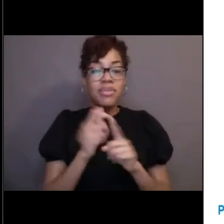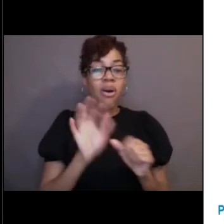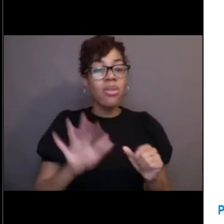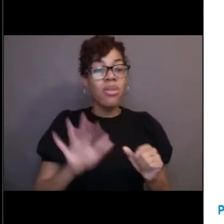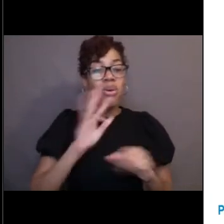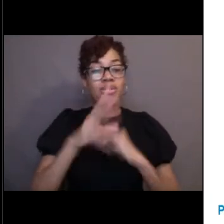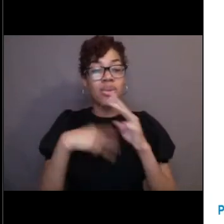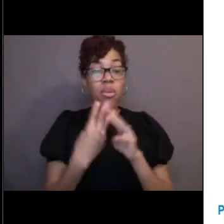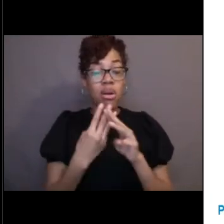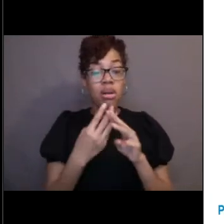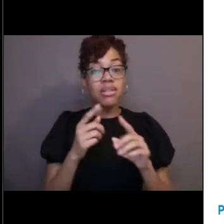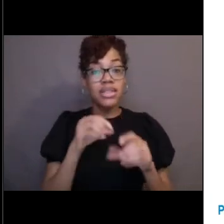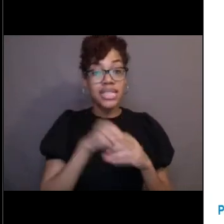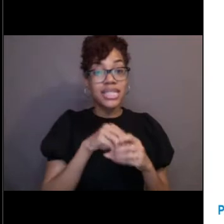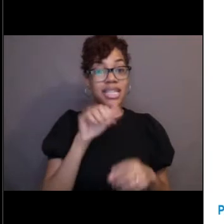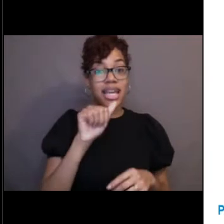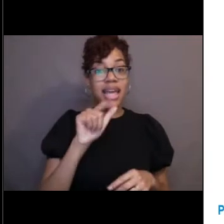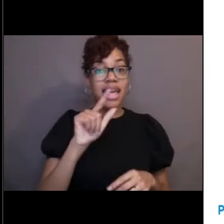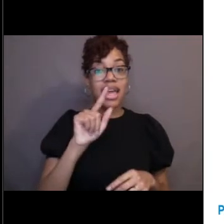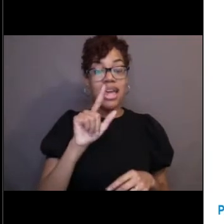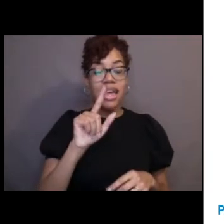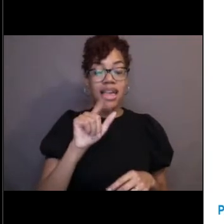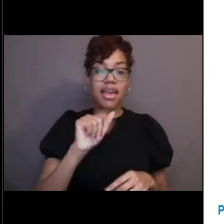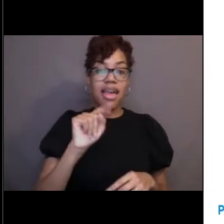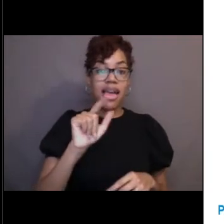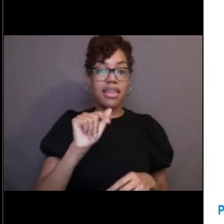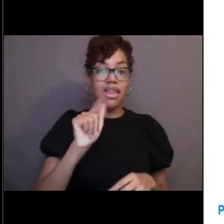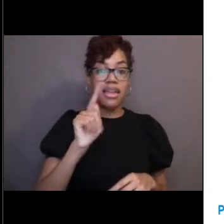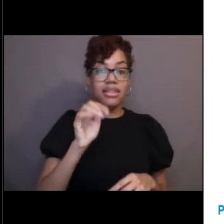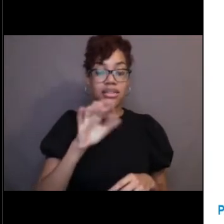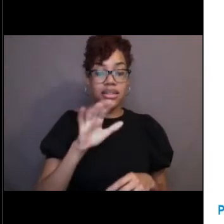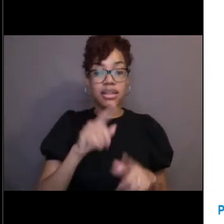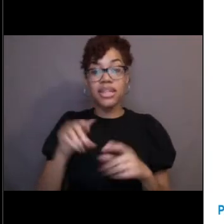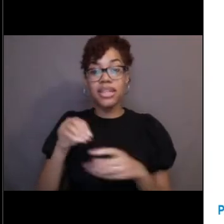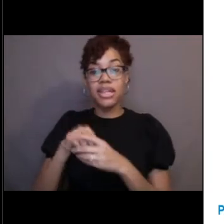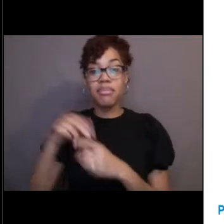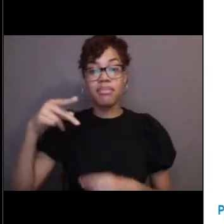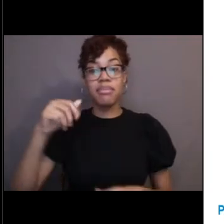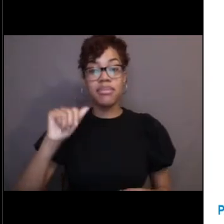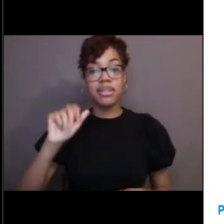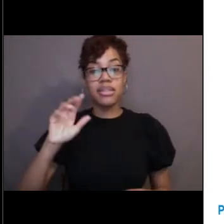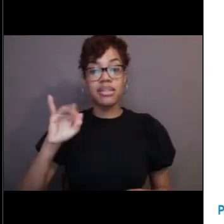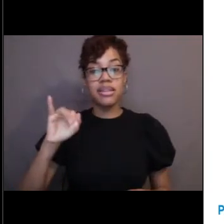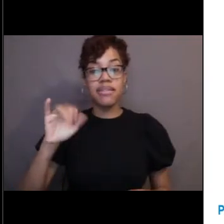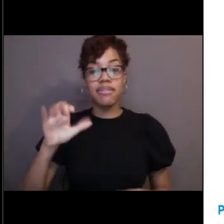in the Pacific, they're considered critically endangered. And a lot of this is because of fishing activity.